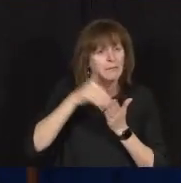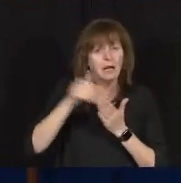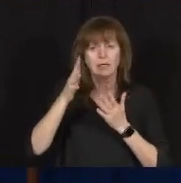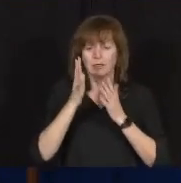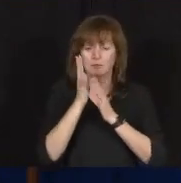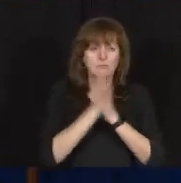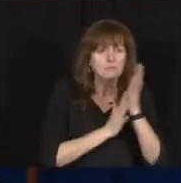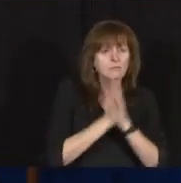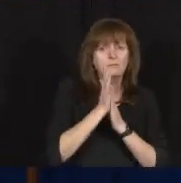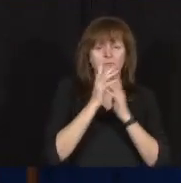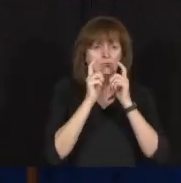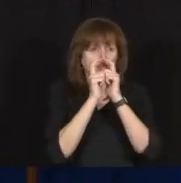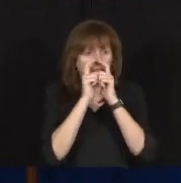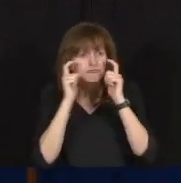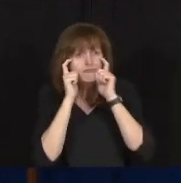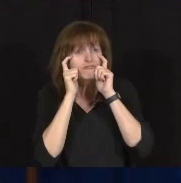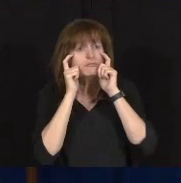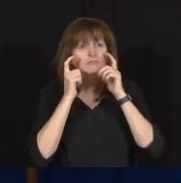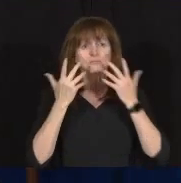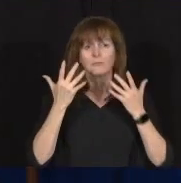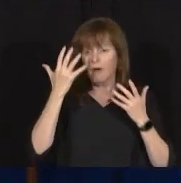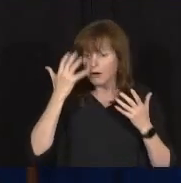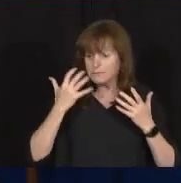W e is received masks